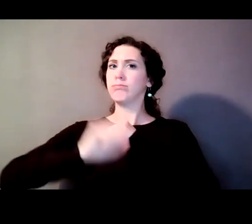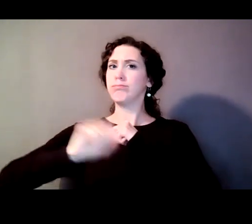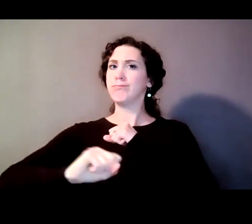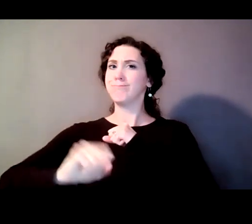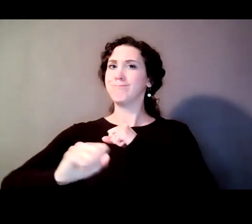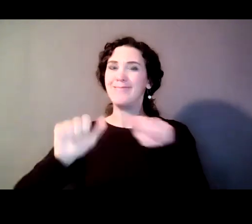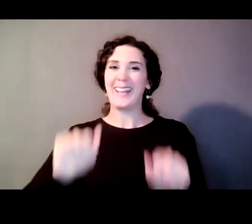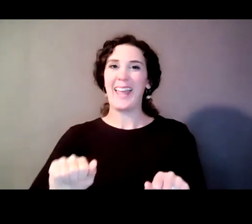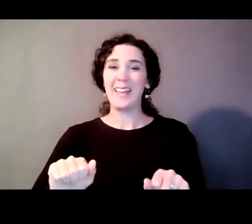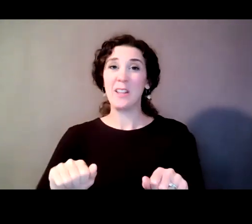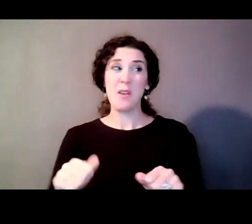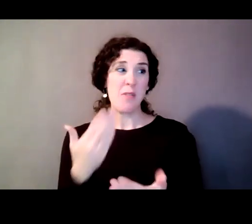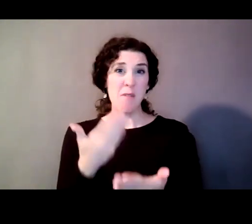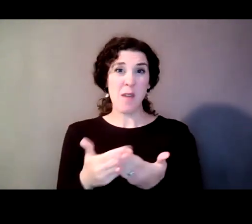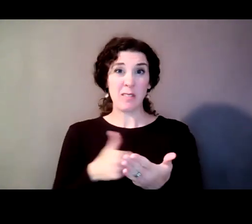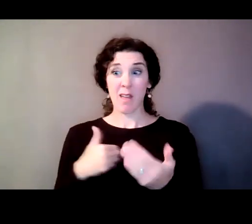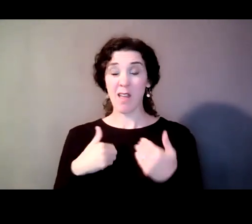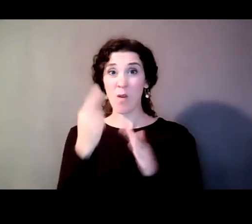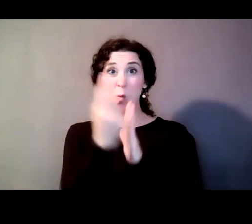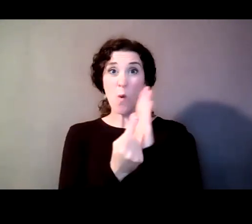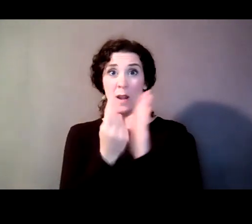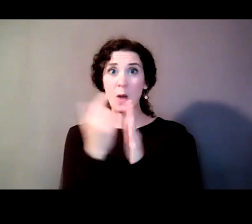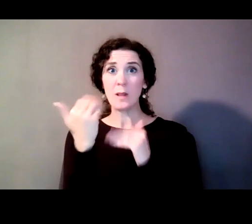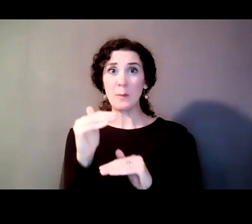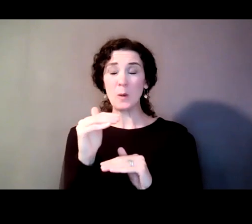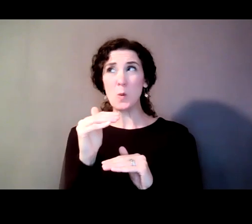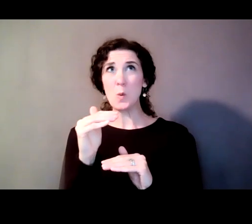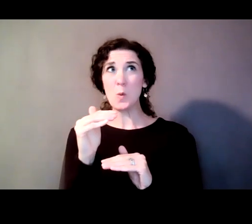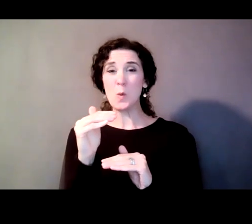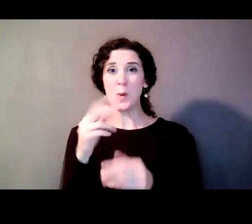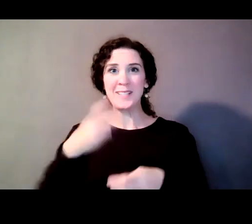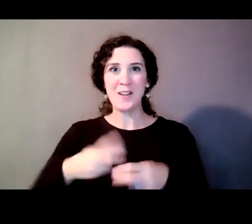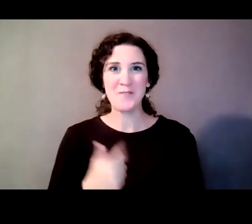fact that I have a one hour time limit is going to be limiting for me.